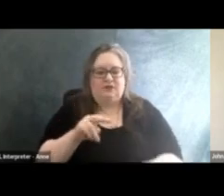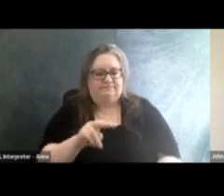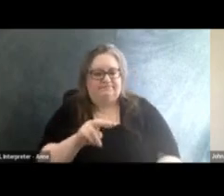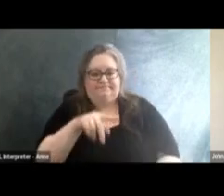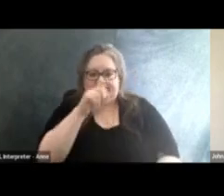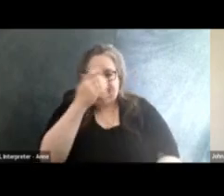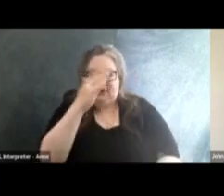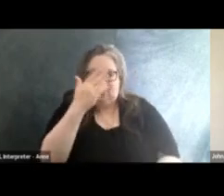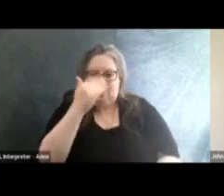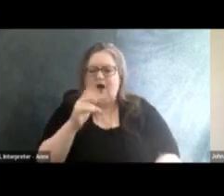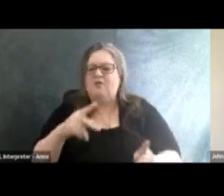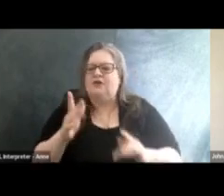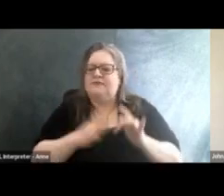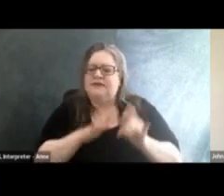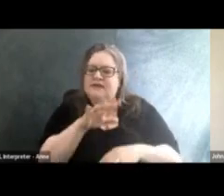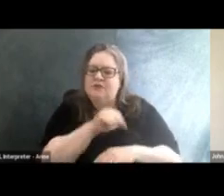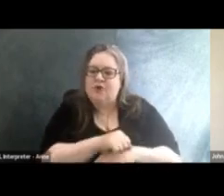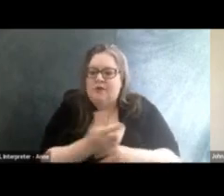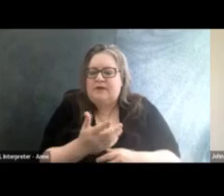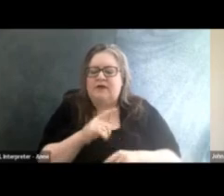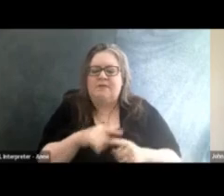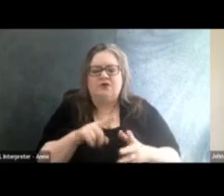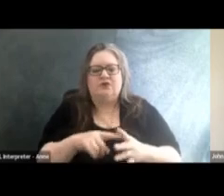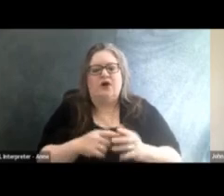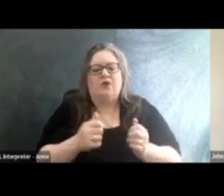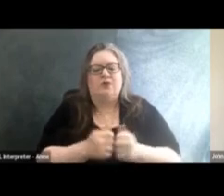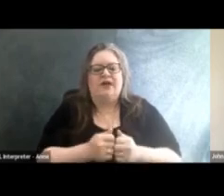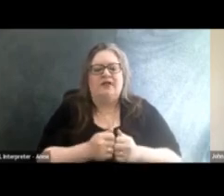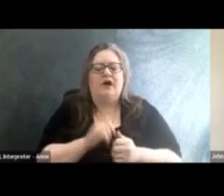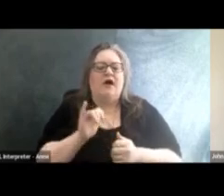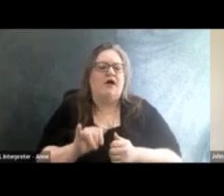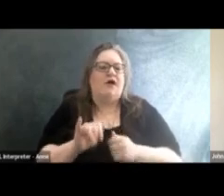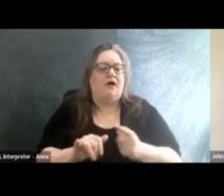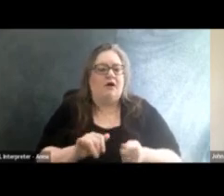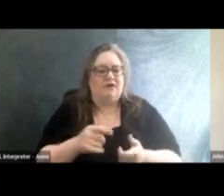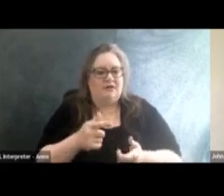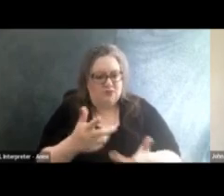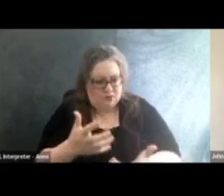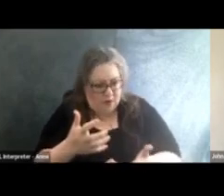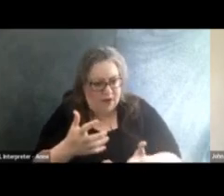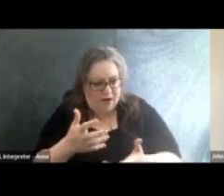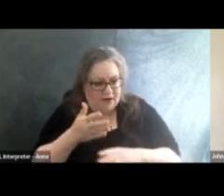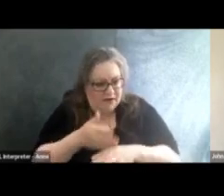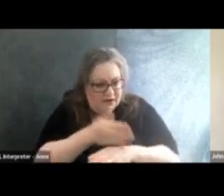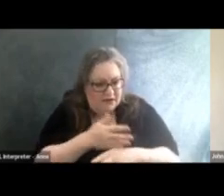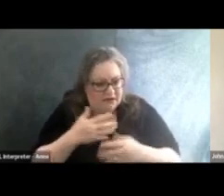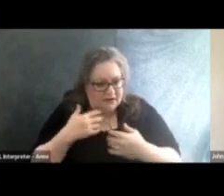missed an appointment, but you start with, Oh, don't you want to get better? So applying,